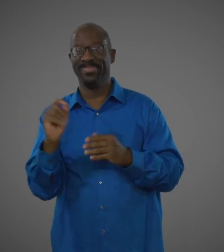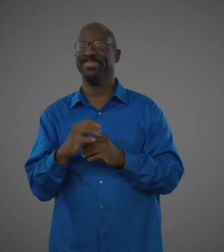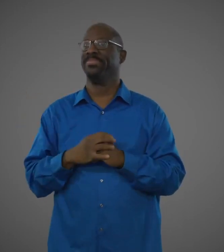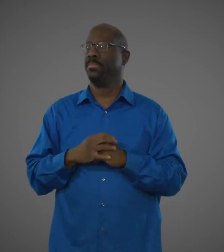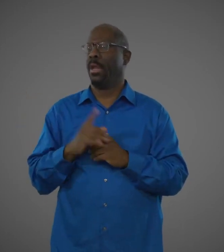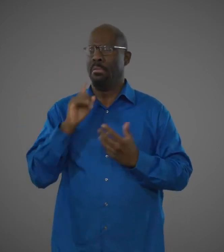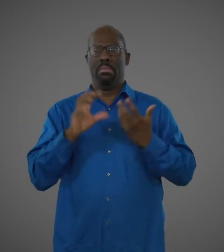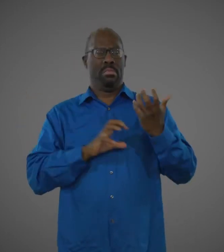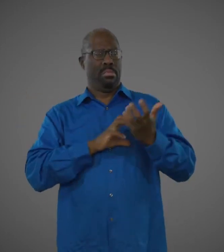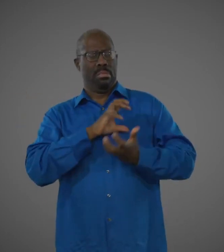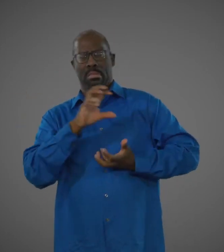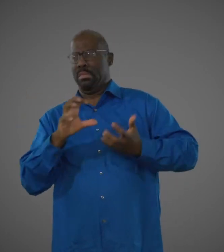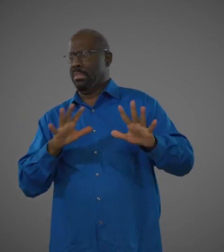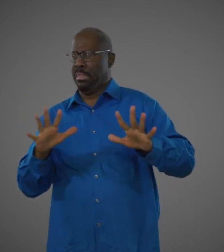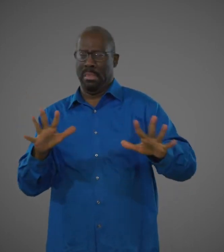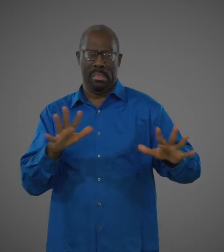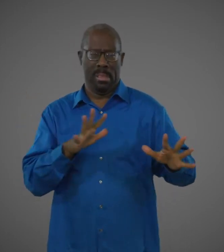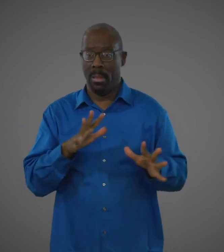If you are not experiencing any confusion.